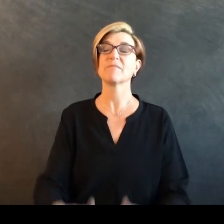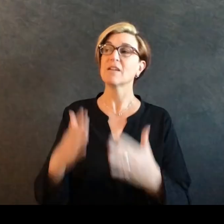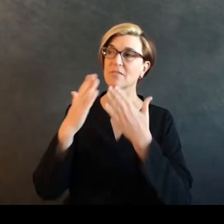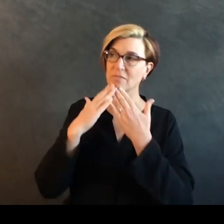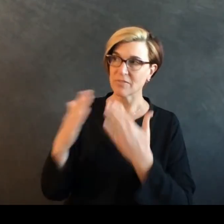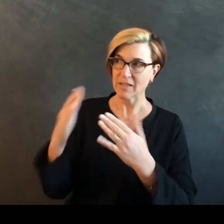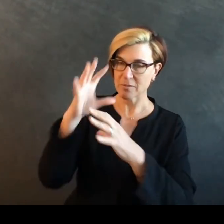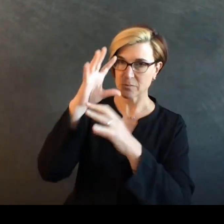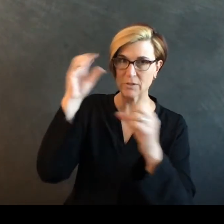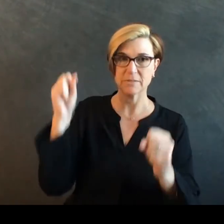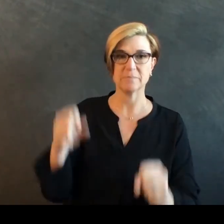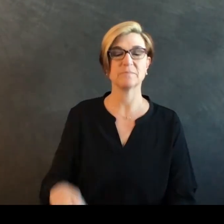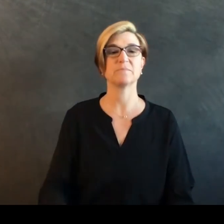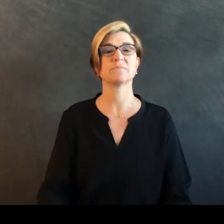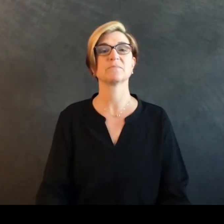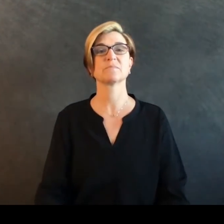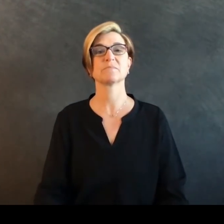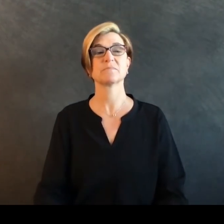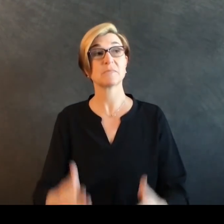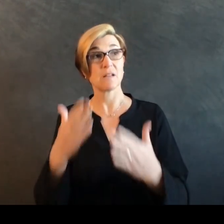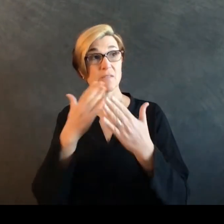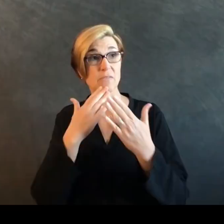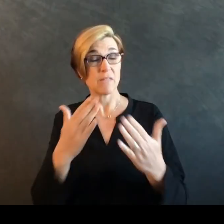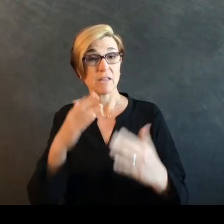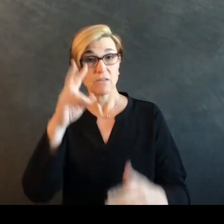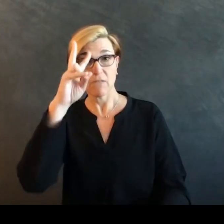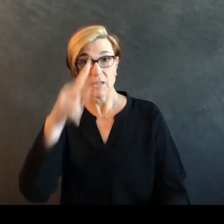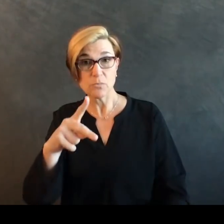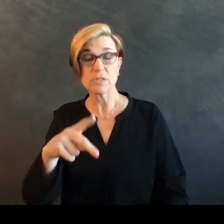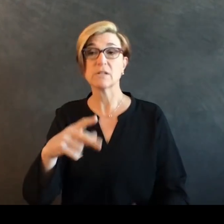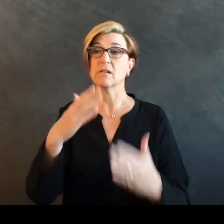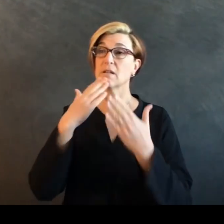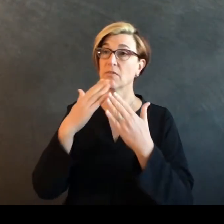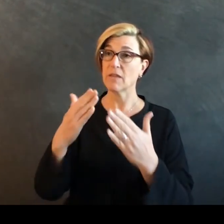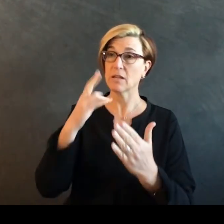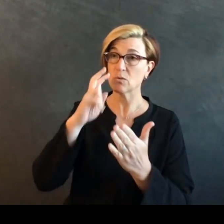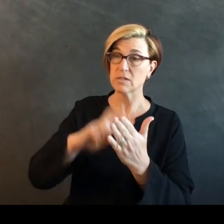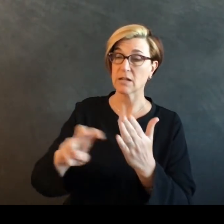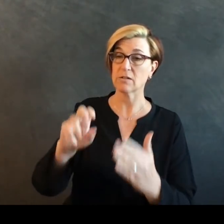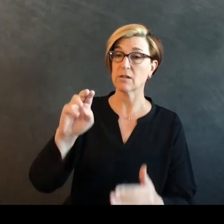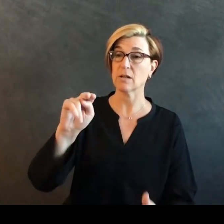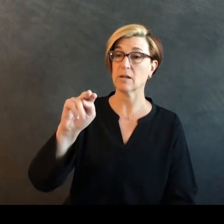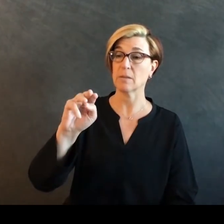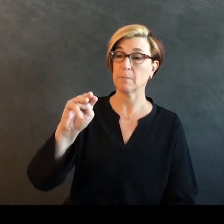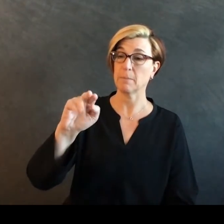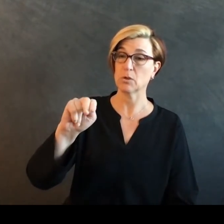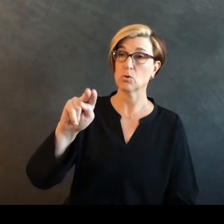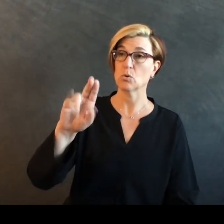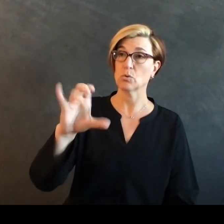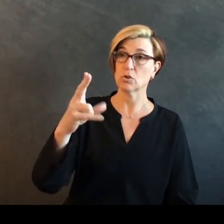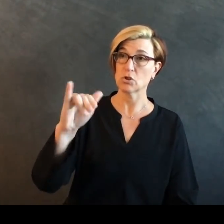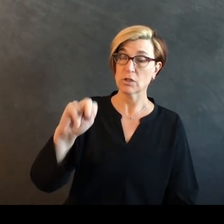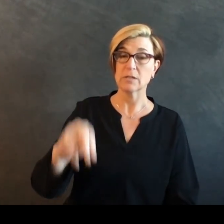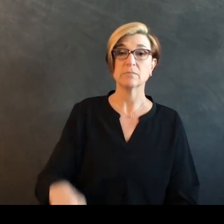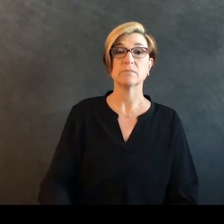and mr. vice president secretary Ellucian Ivanka Trump and all who I have